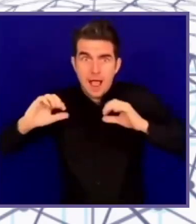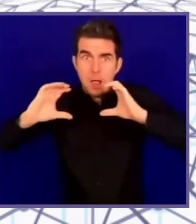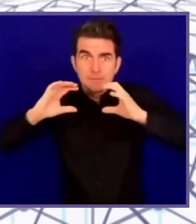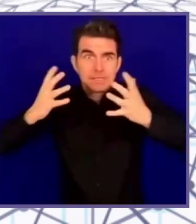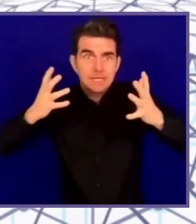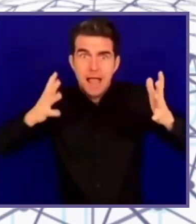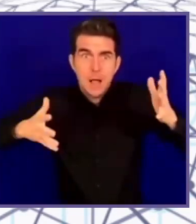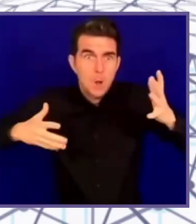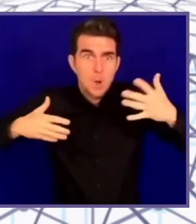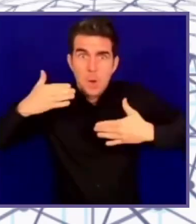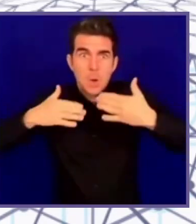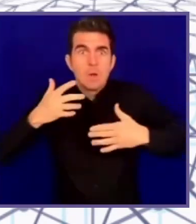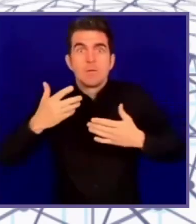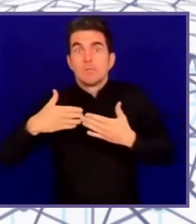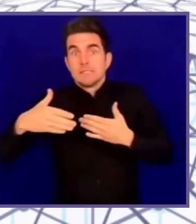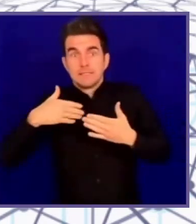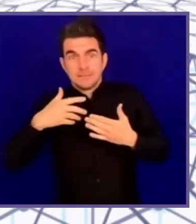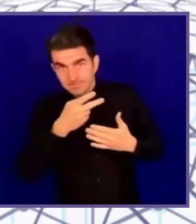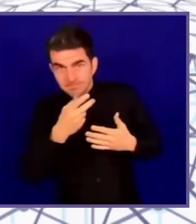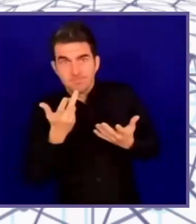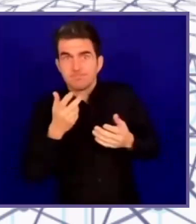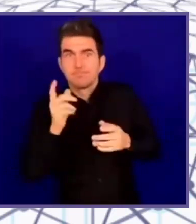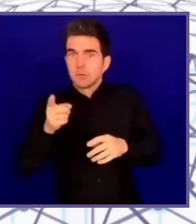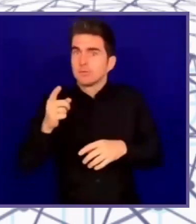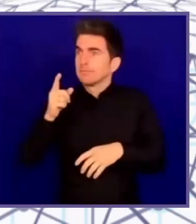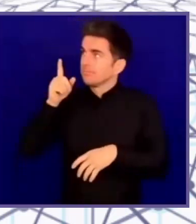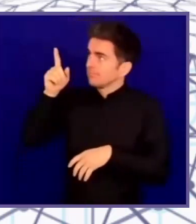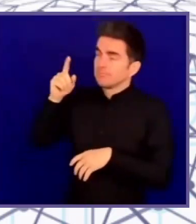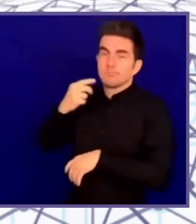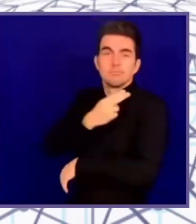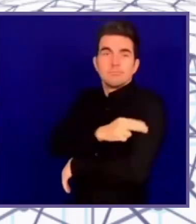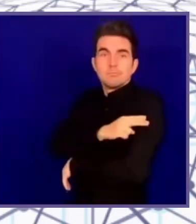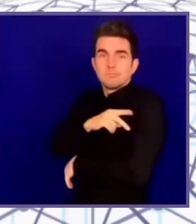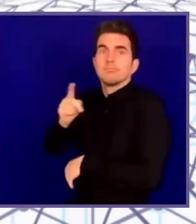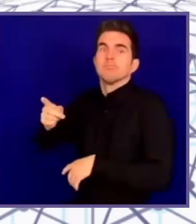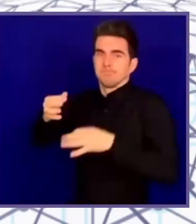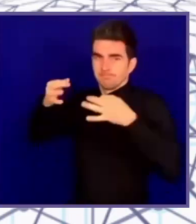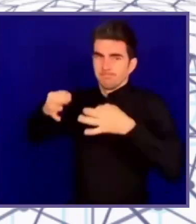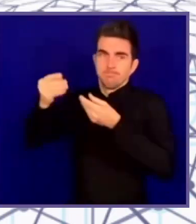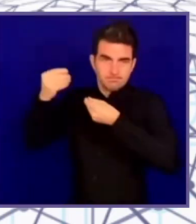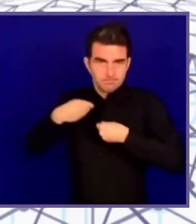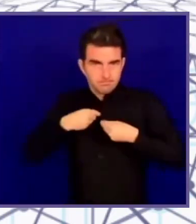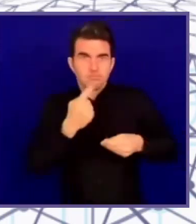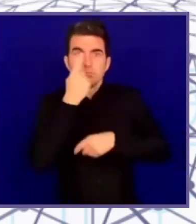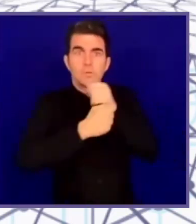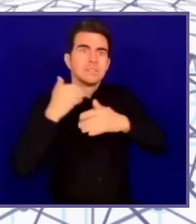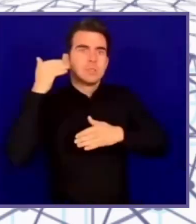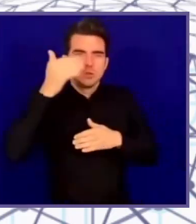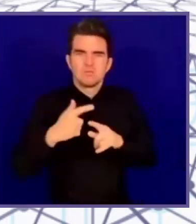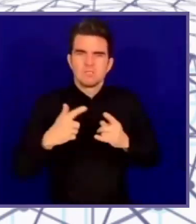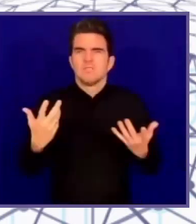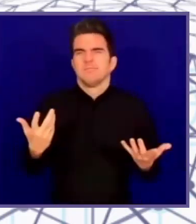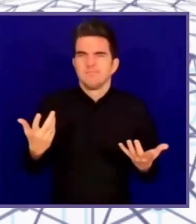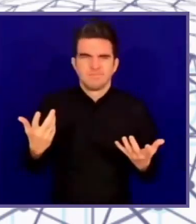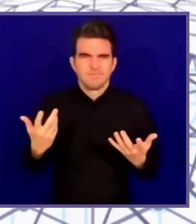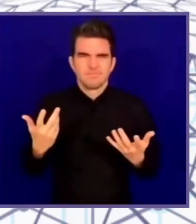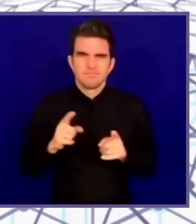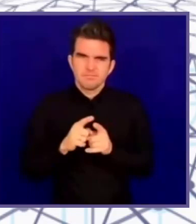clinicians, users, or stakeholders, in what an M, MHRA and medical physicists from local hospitals